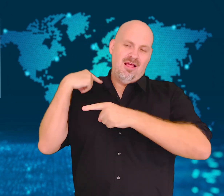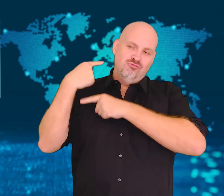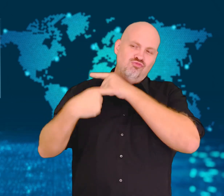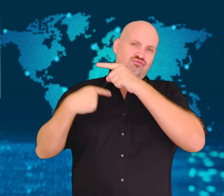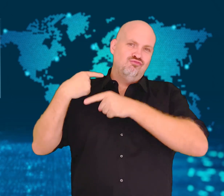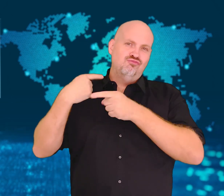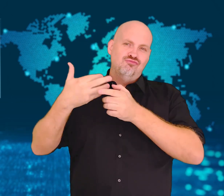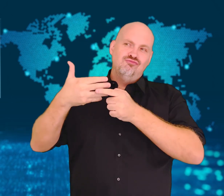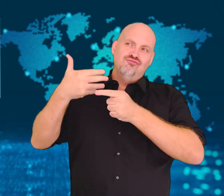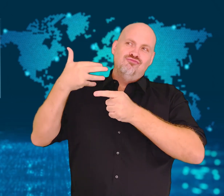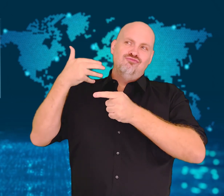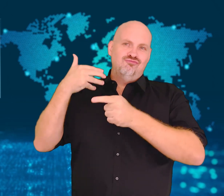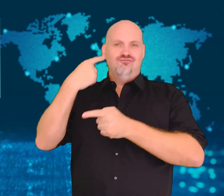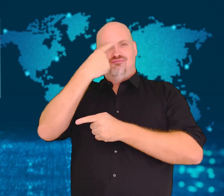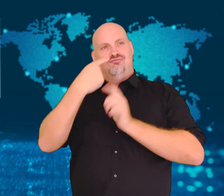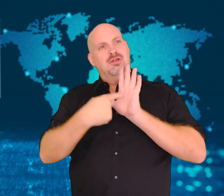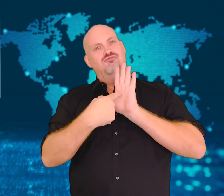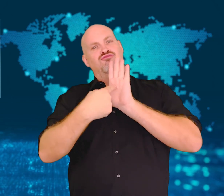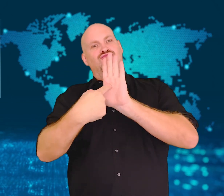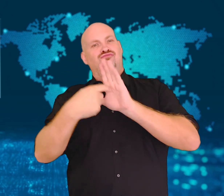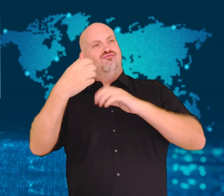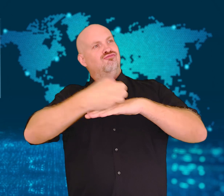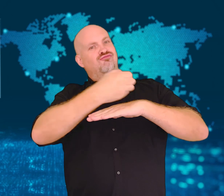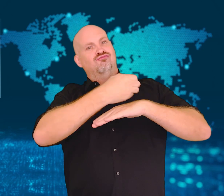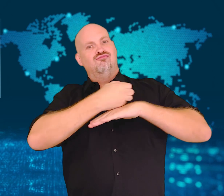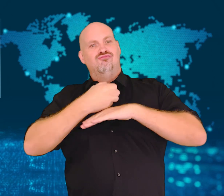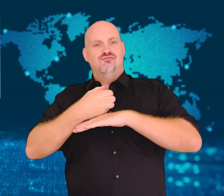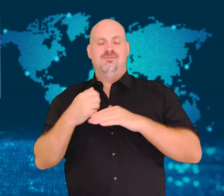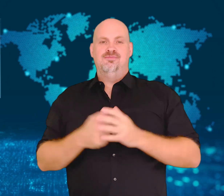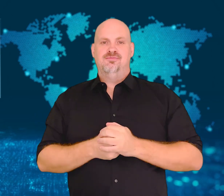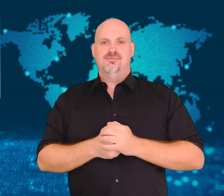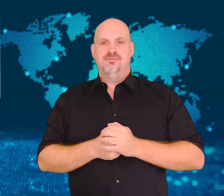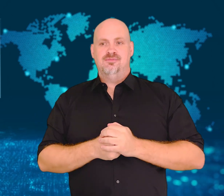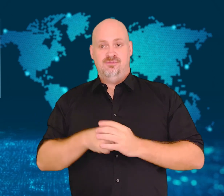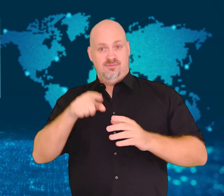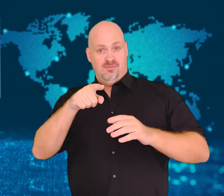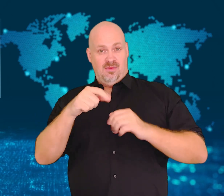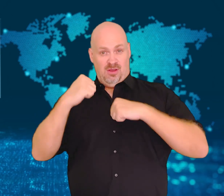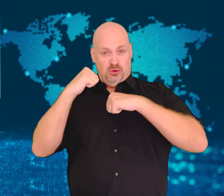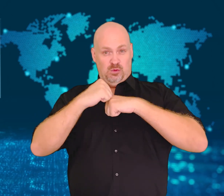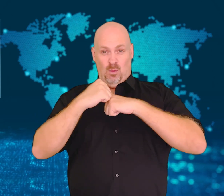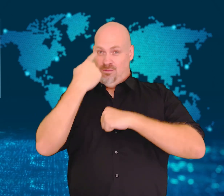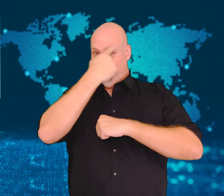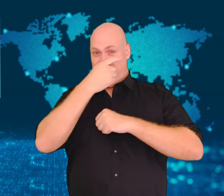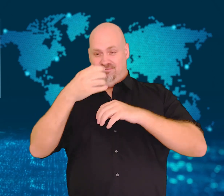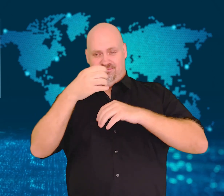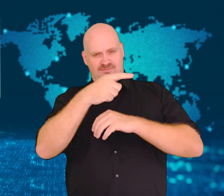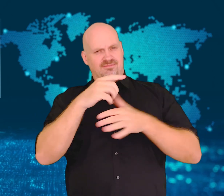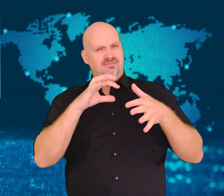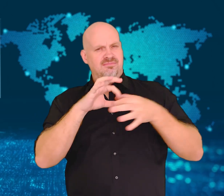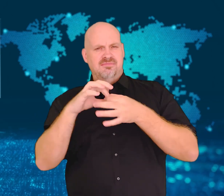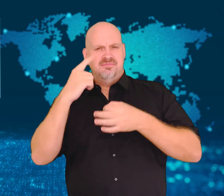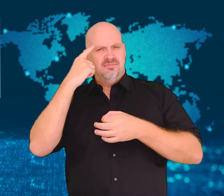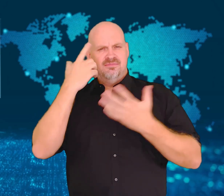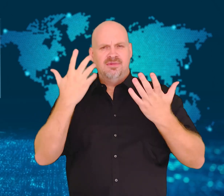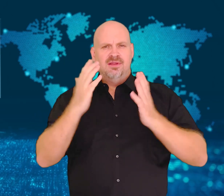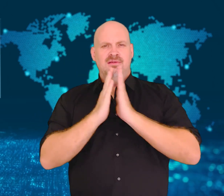The stones were once linked to some sort of ritualistic activity.